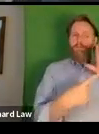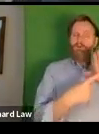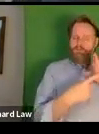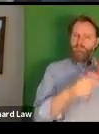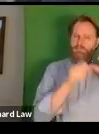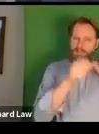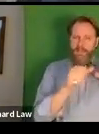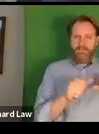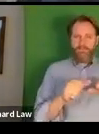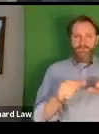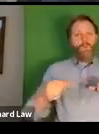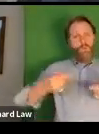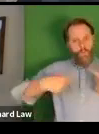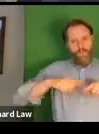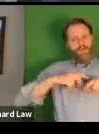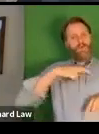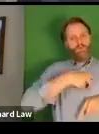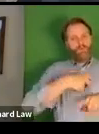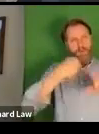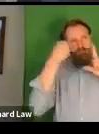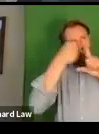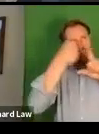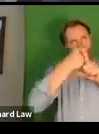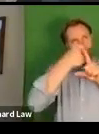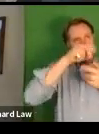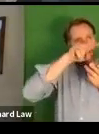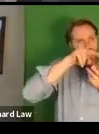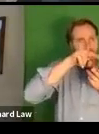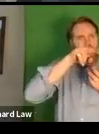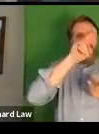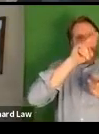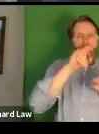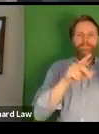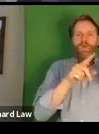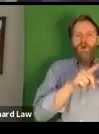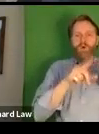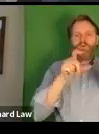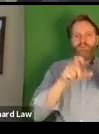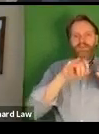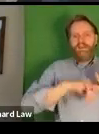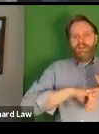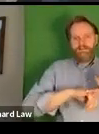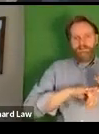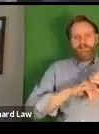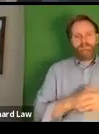pressing for exactly the same living wage and in fact the pay claim was